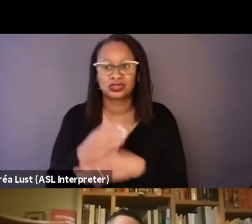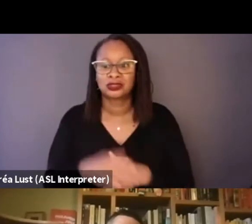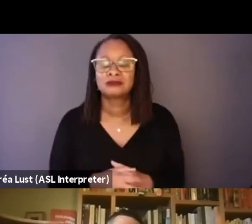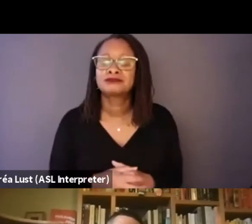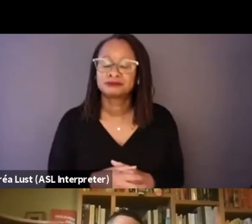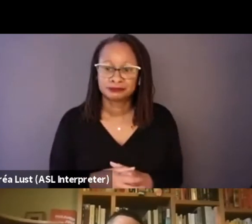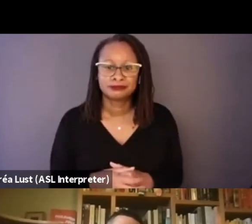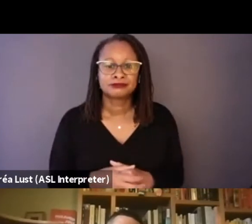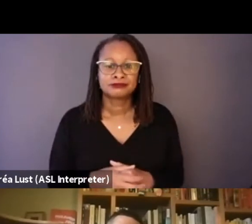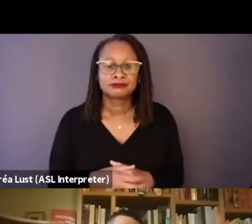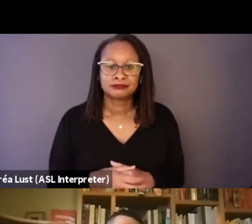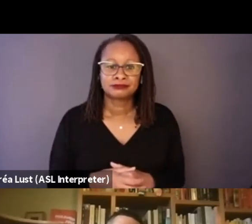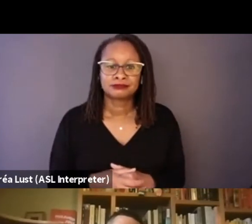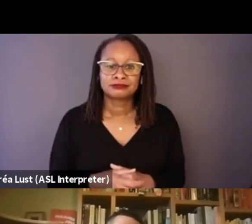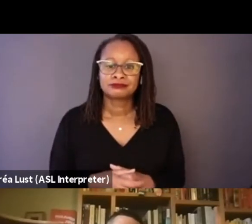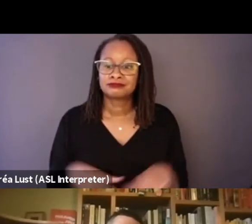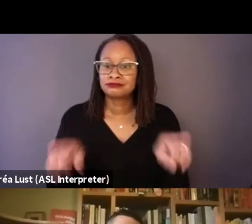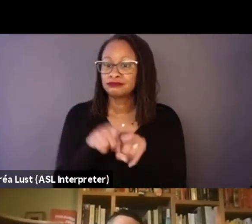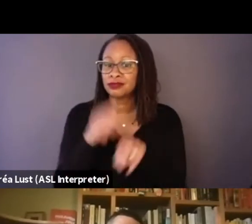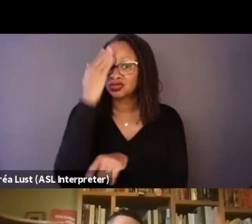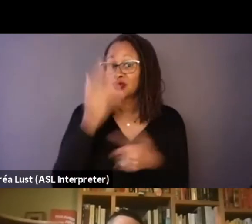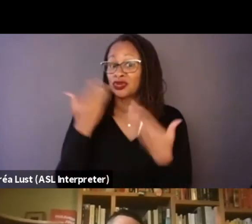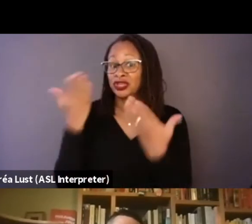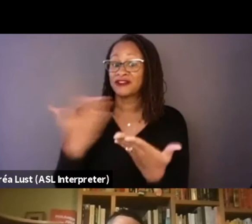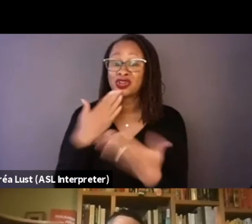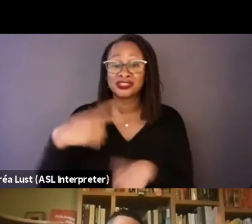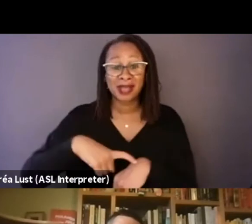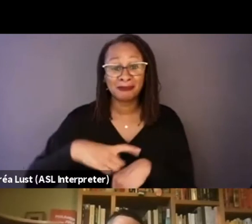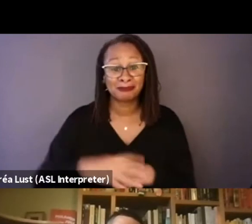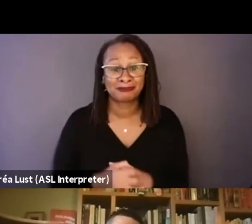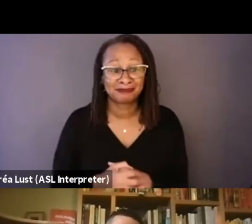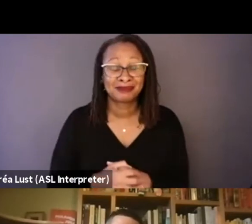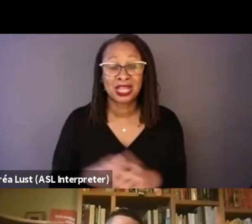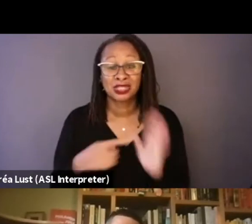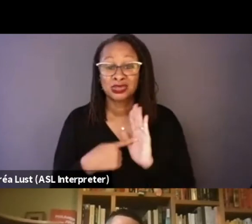And just also giving a good time, even though it's a hard time,